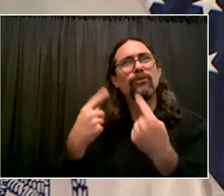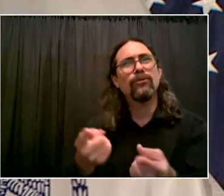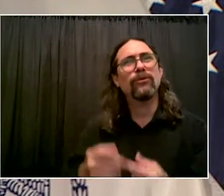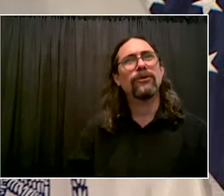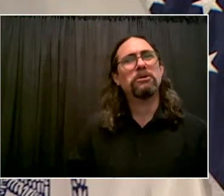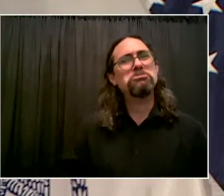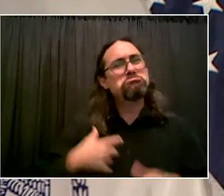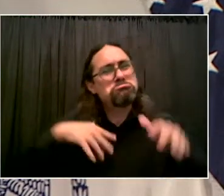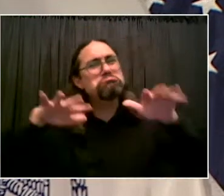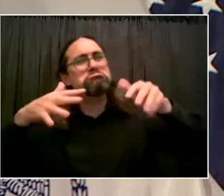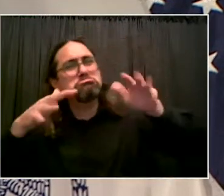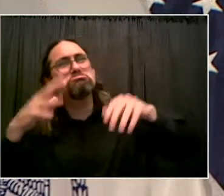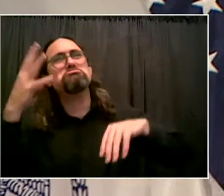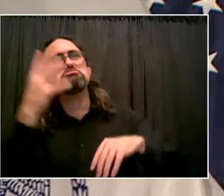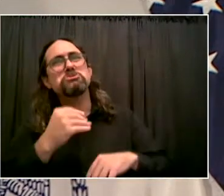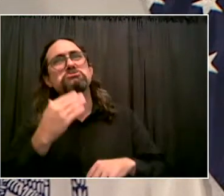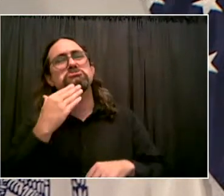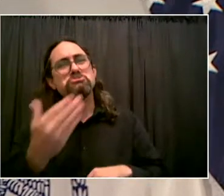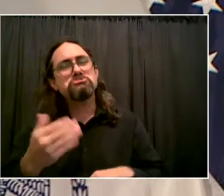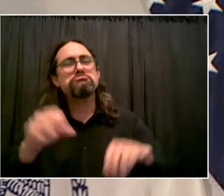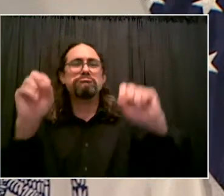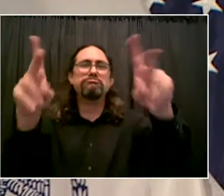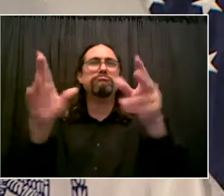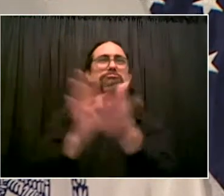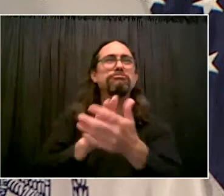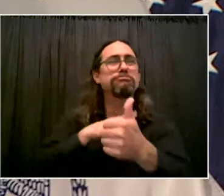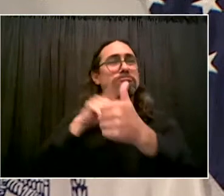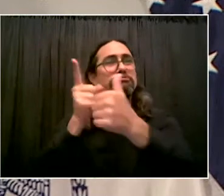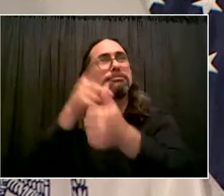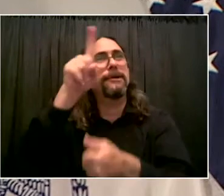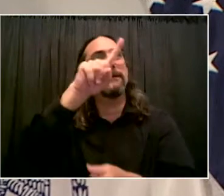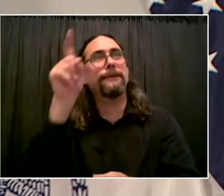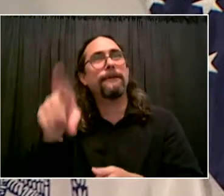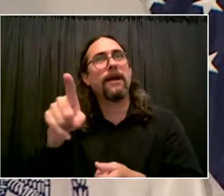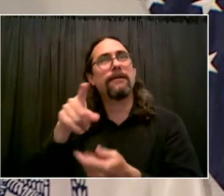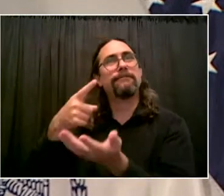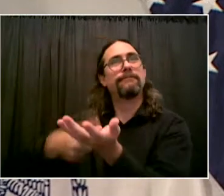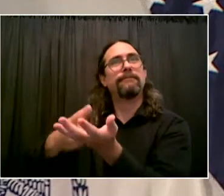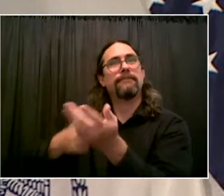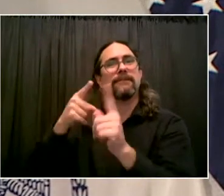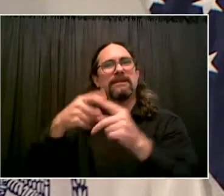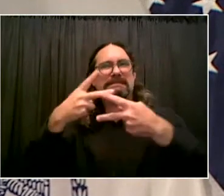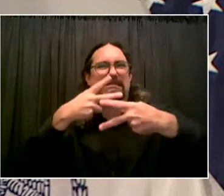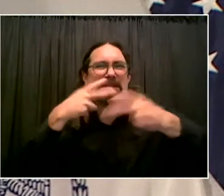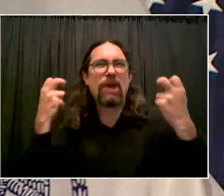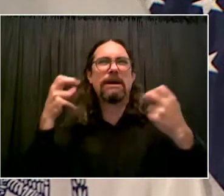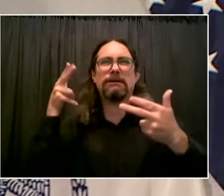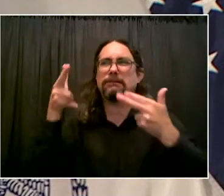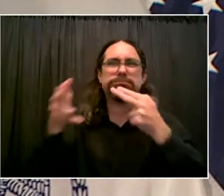LIKE TO TALK TO YOU ABOUT, ONGOING VIOLENCE